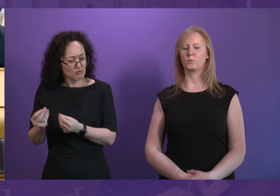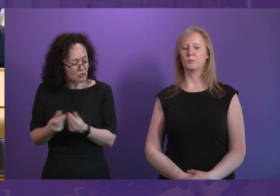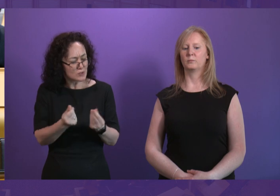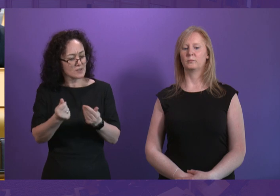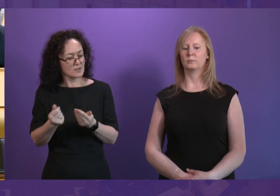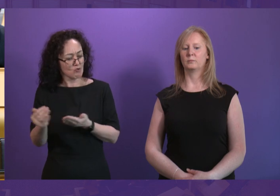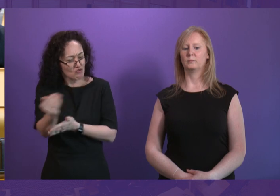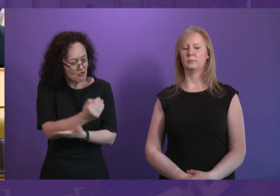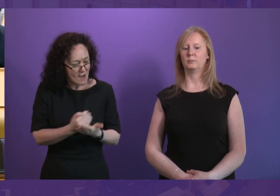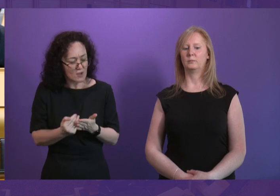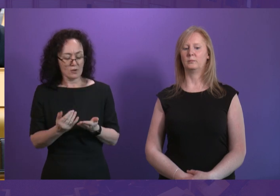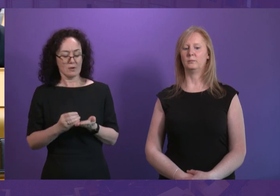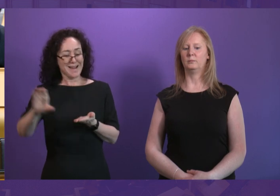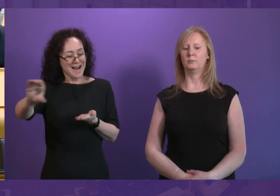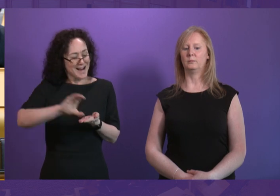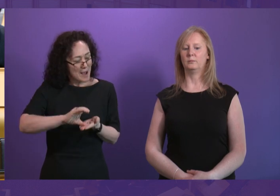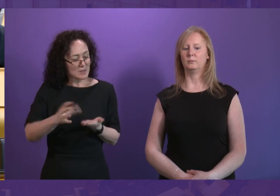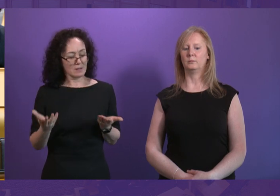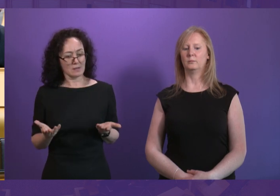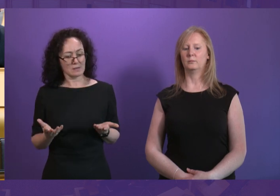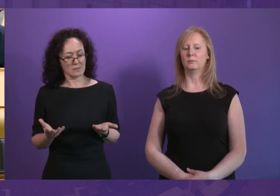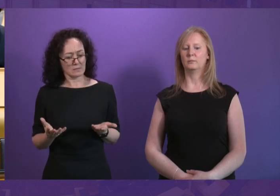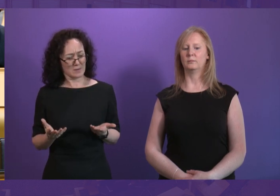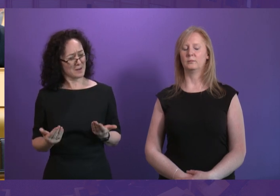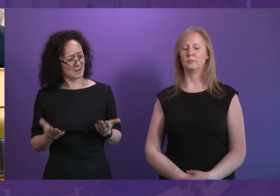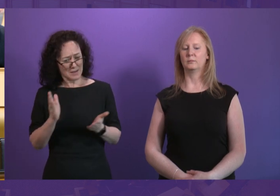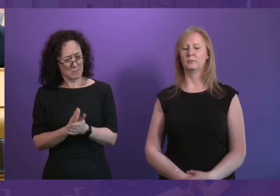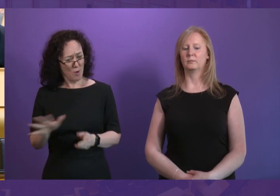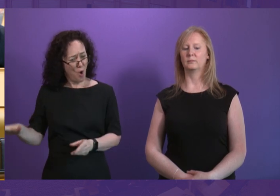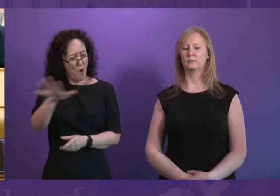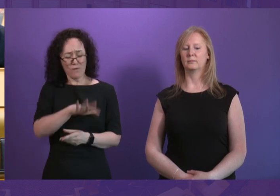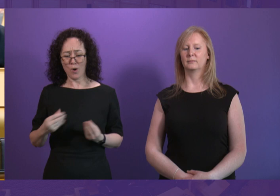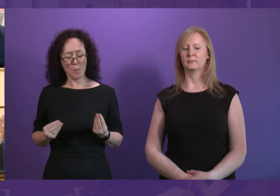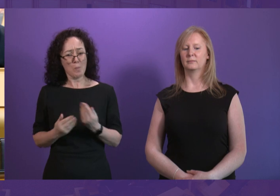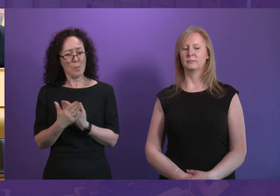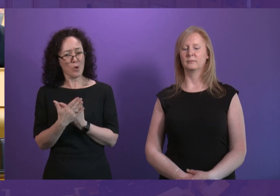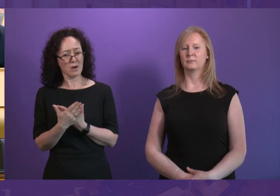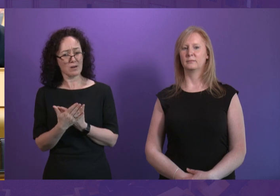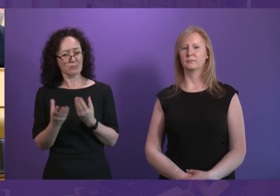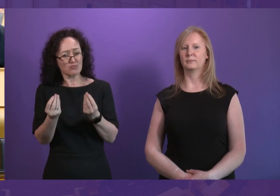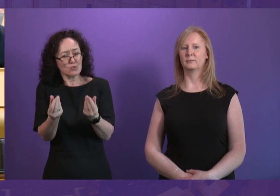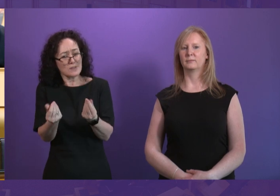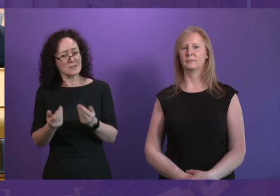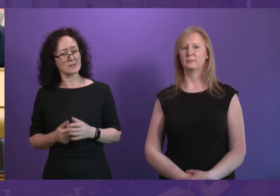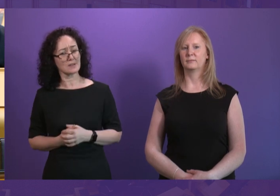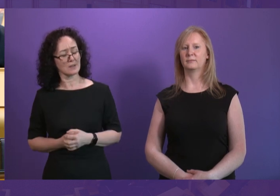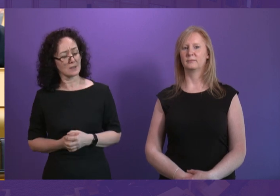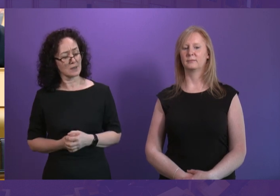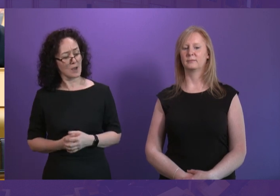terms and overall. In addition, as we have just debated, we will give councils more flexibility